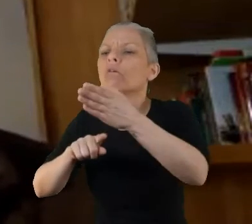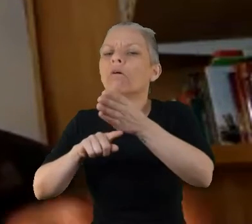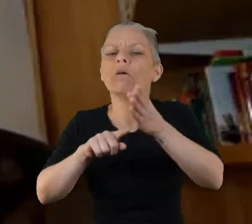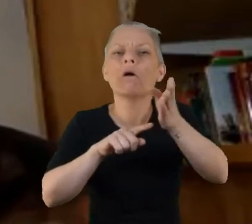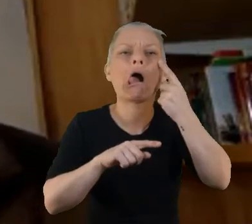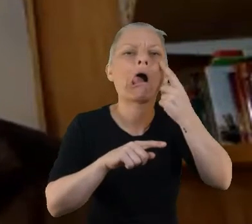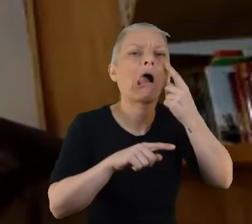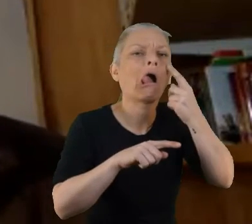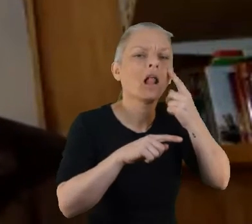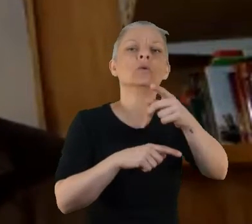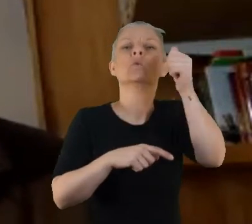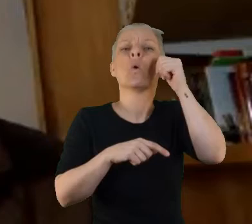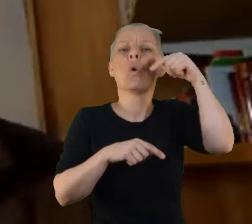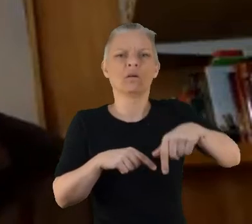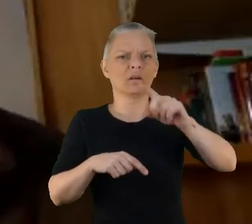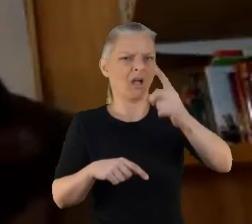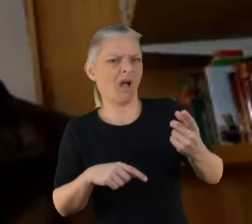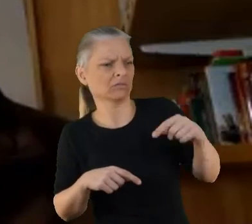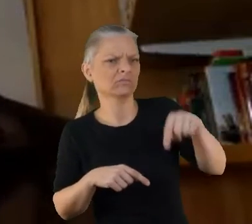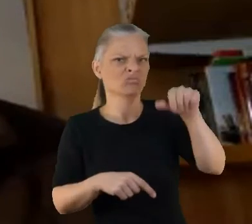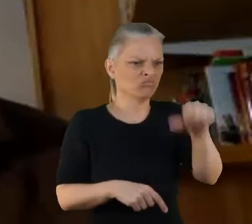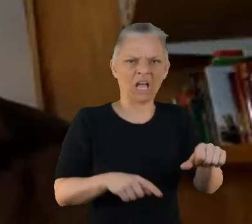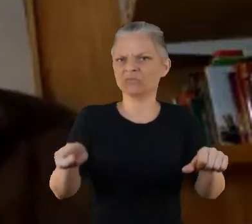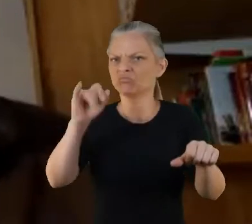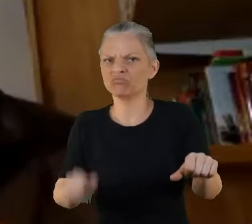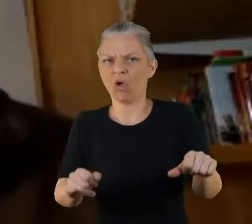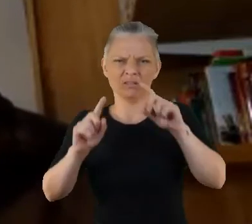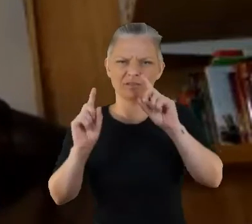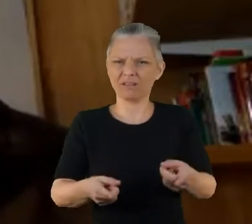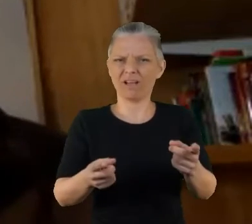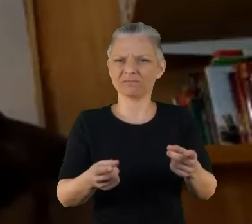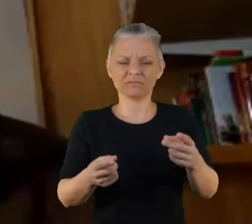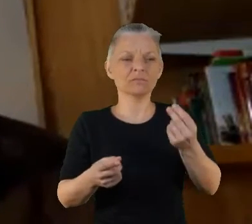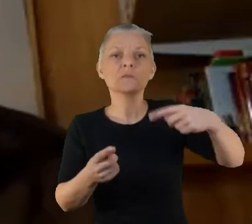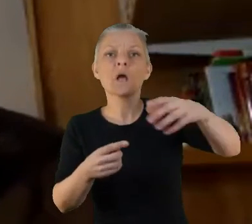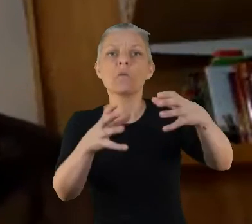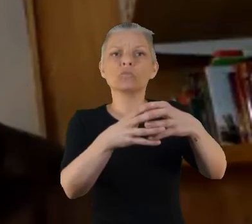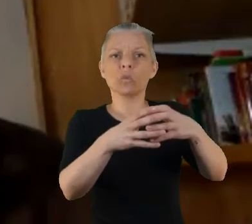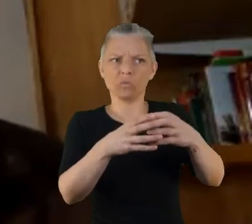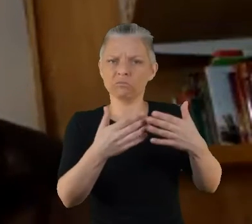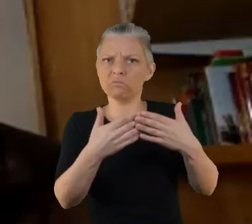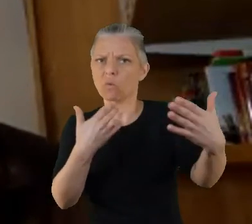and giving things a try. You know, you can’t say there’s a right way or a wrong way but some peer